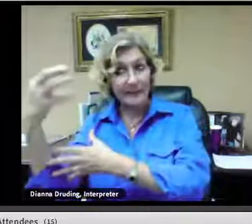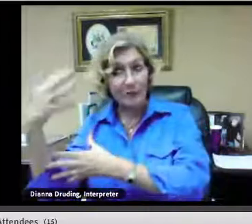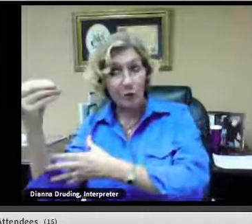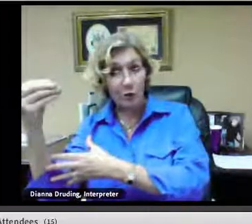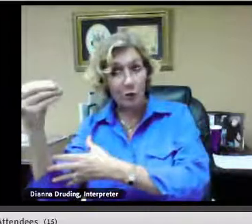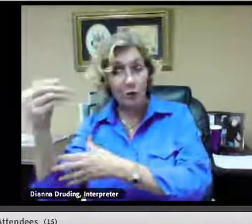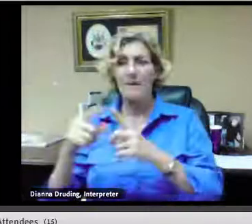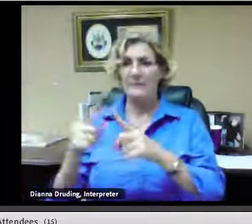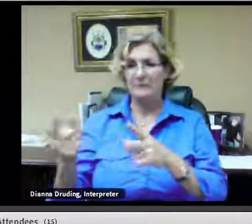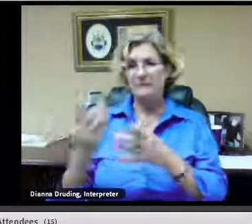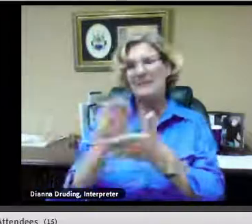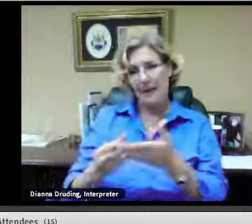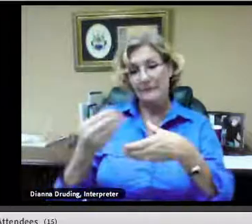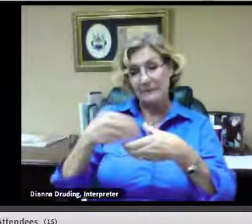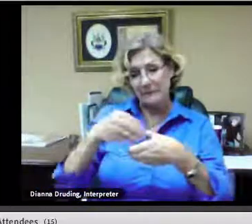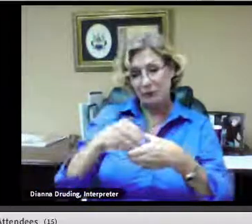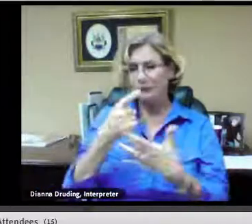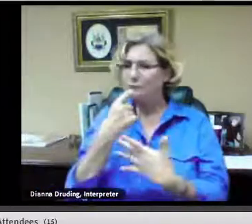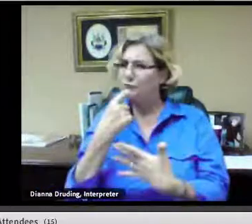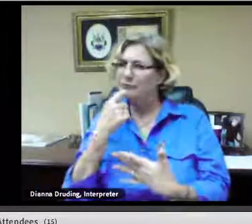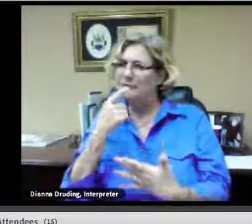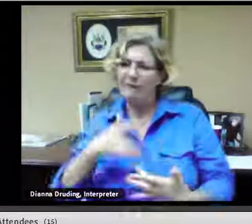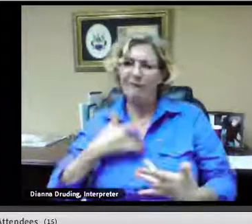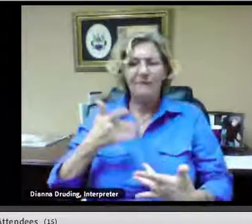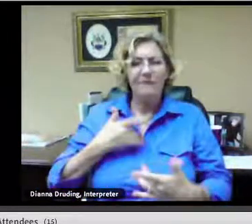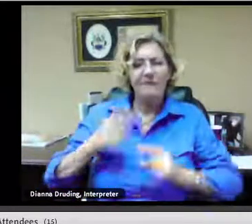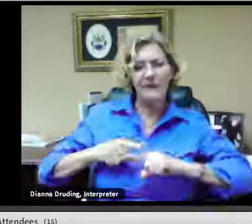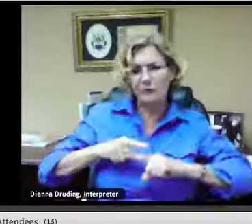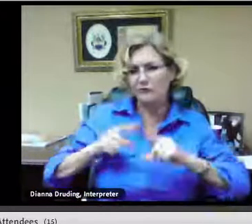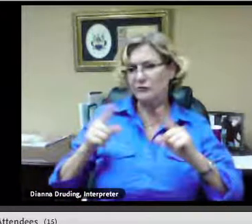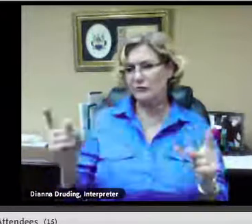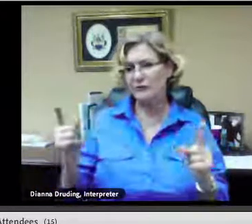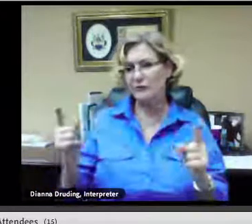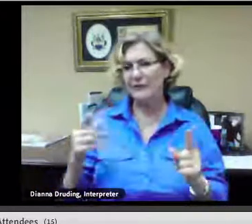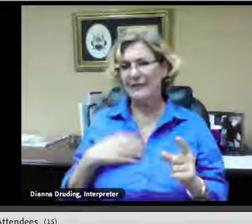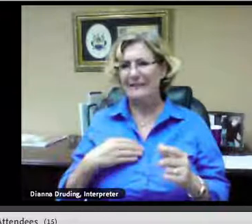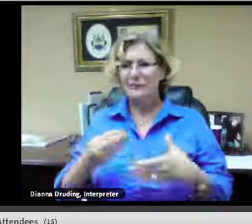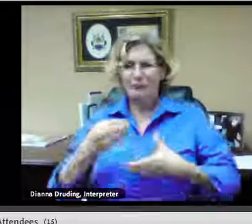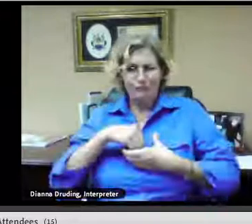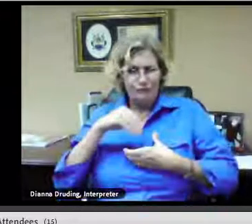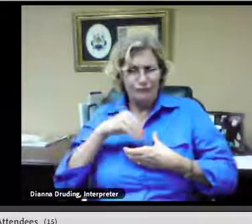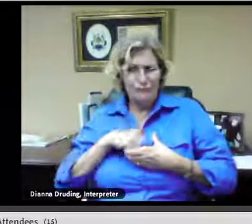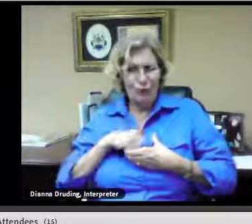There's an internal response to accessibility, and I'm so glad that you mentioned that because it's very true.